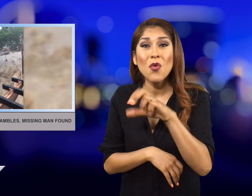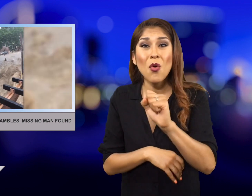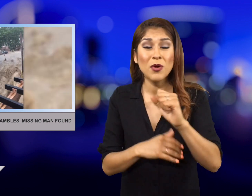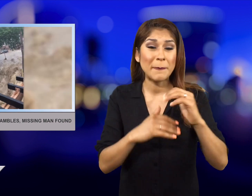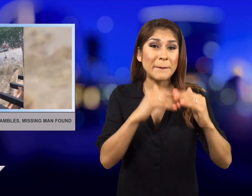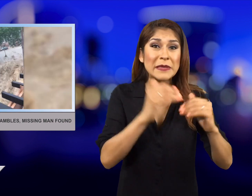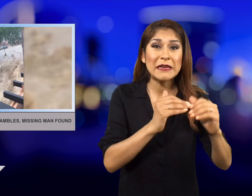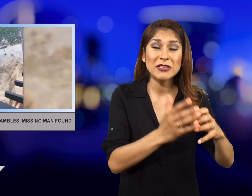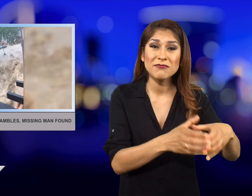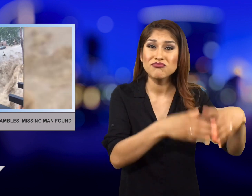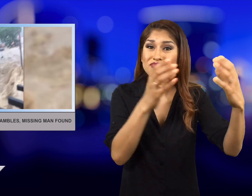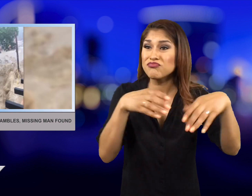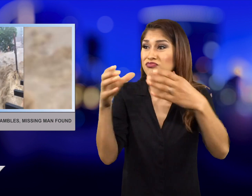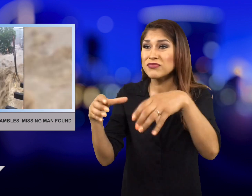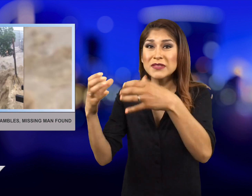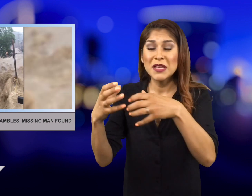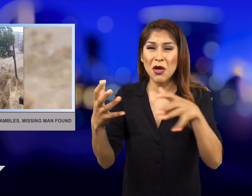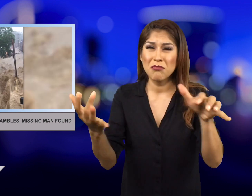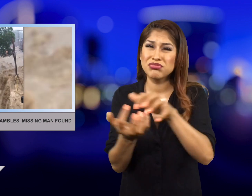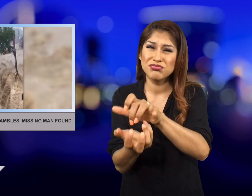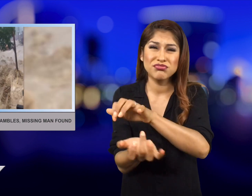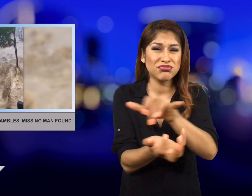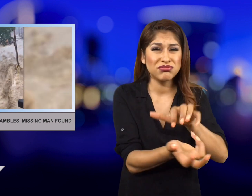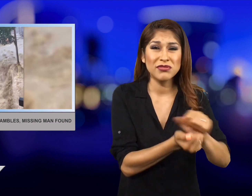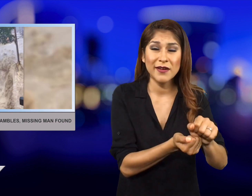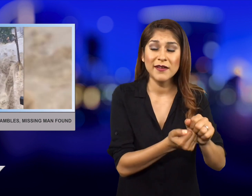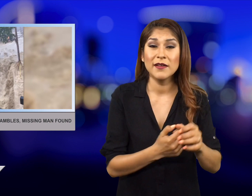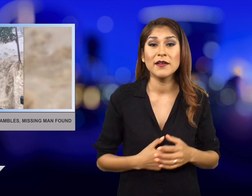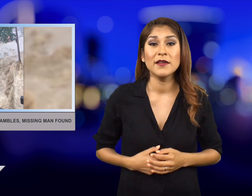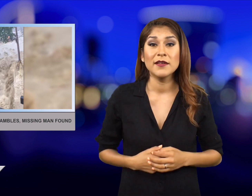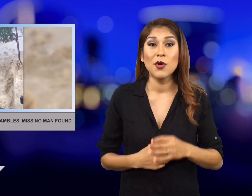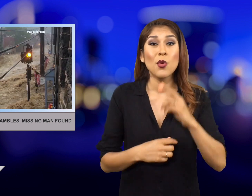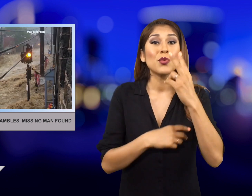Dozens of cars and buildings were destroyed.